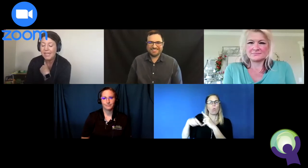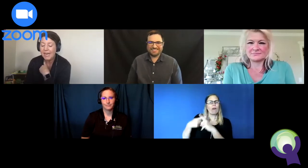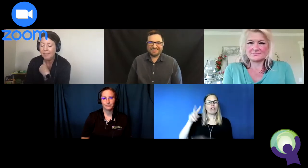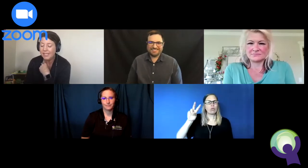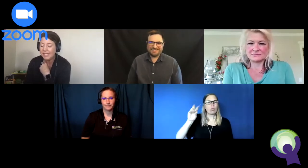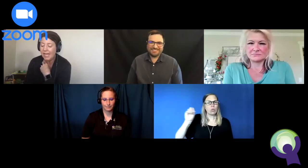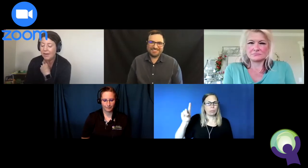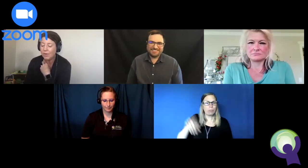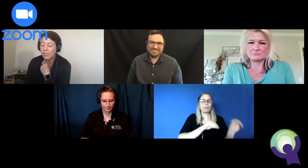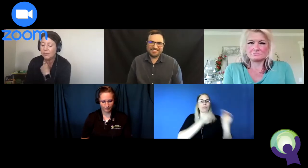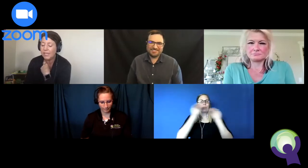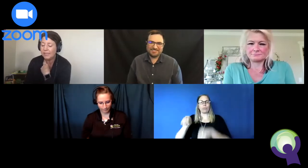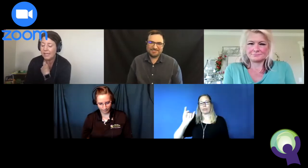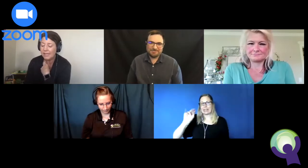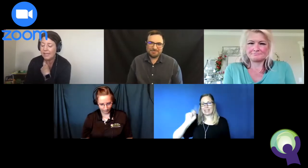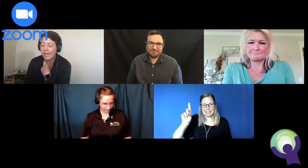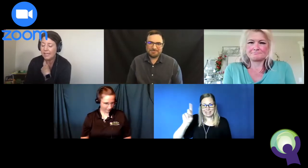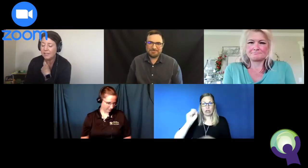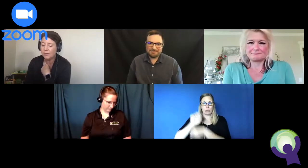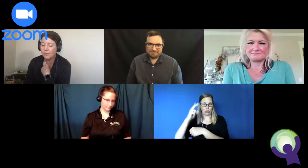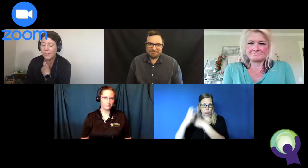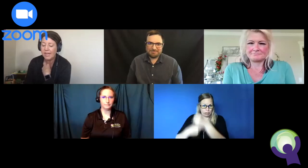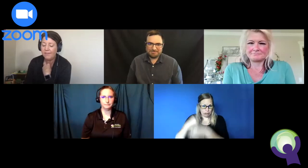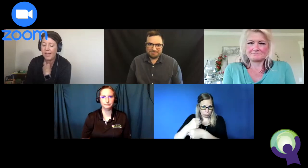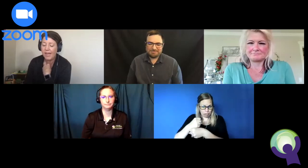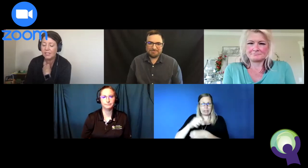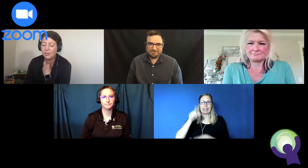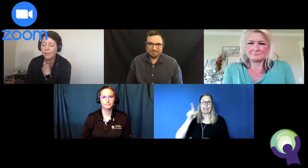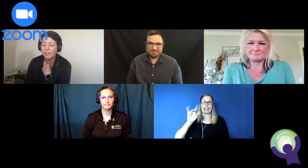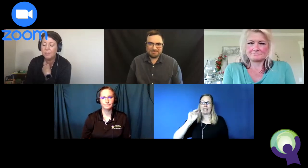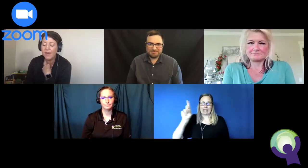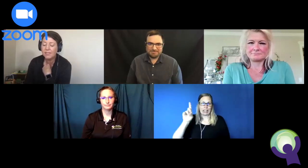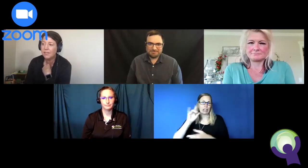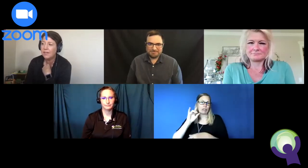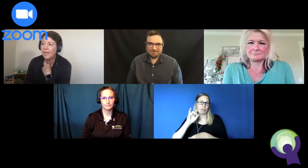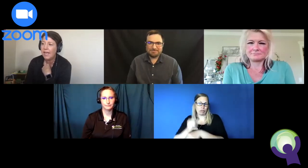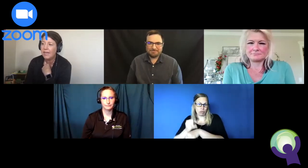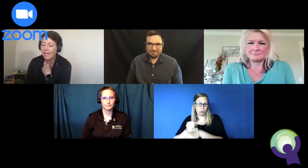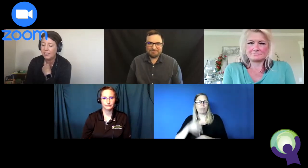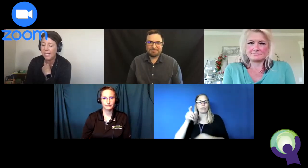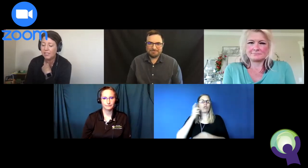Indianapolis and worked two years at the Indiana School for the Deaf as a dorm supervisor and educational